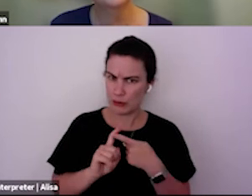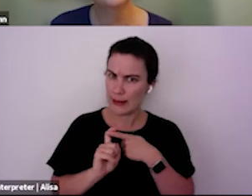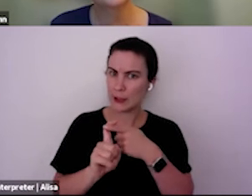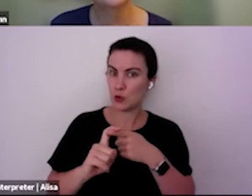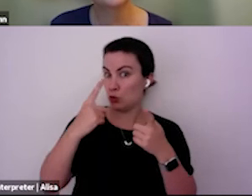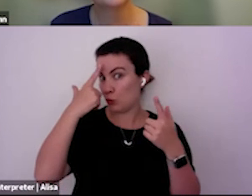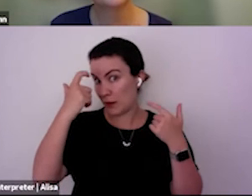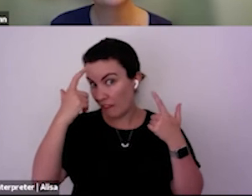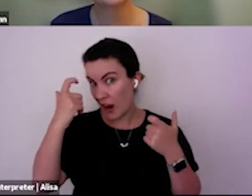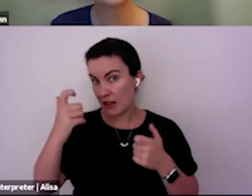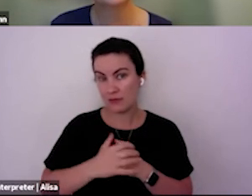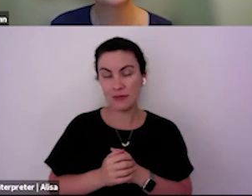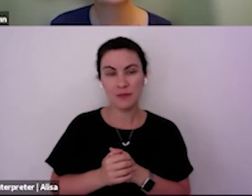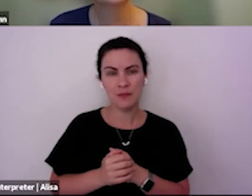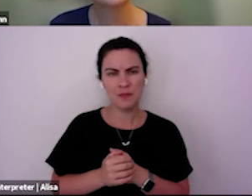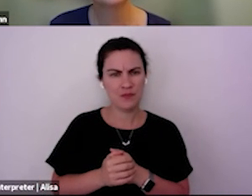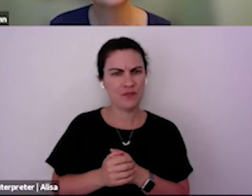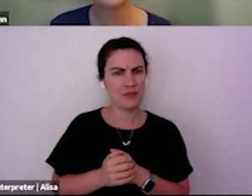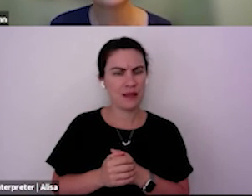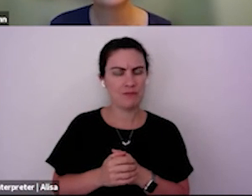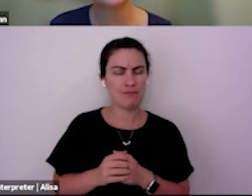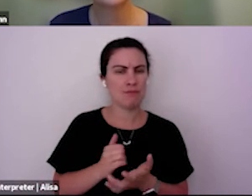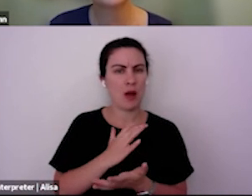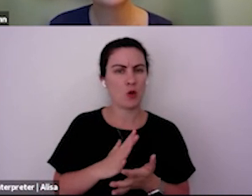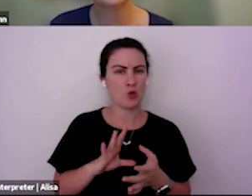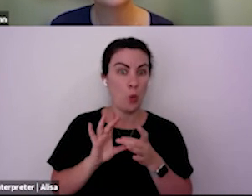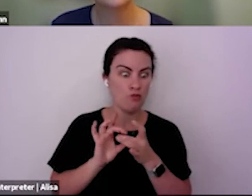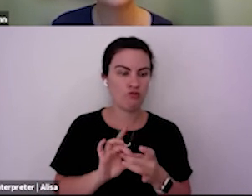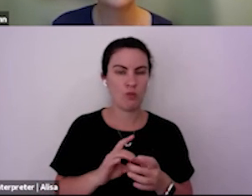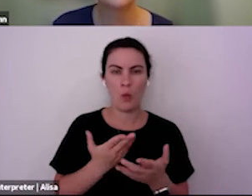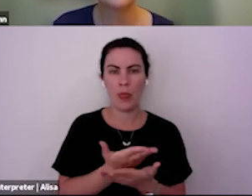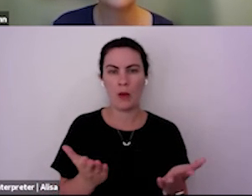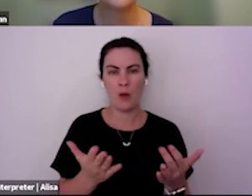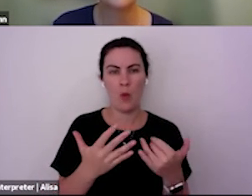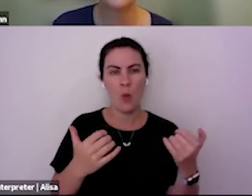sustain the connection with our audiences I think is kind of a long-term thing that